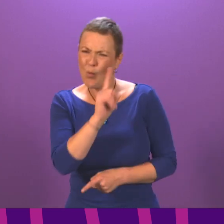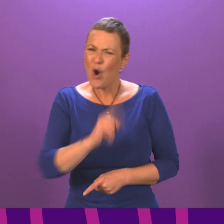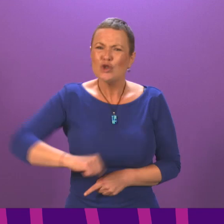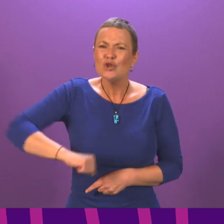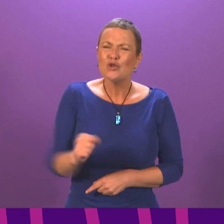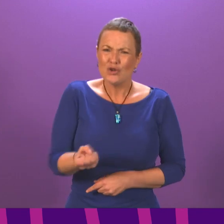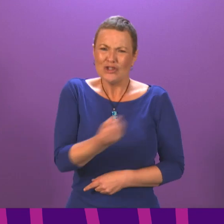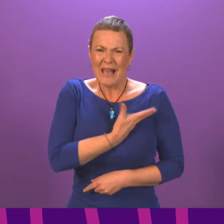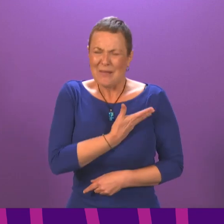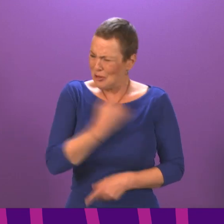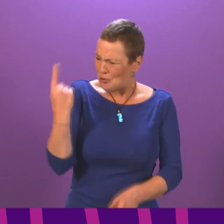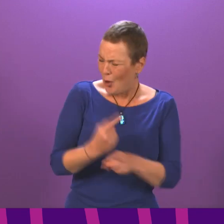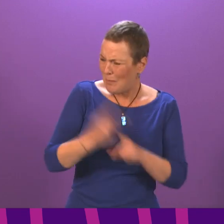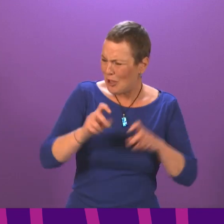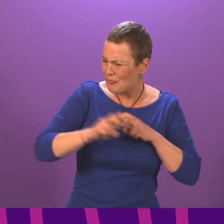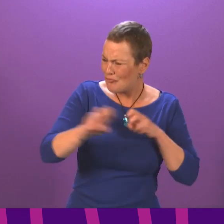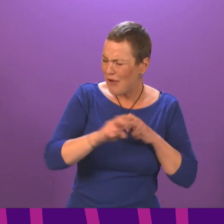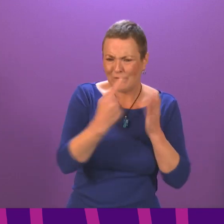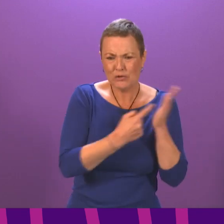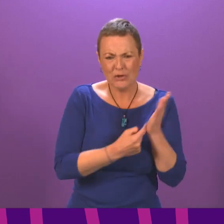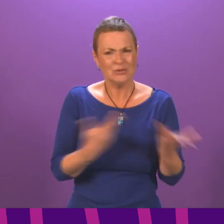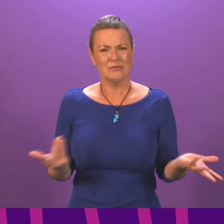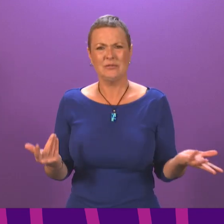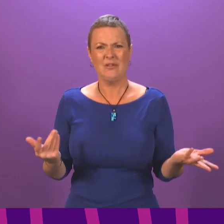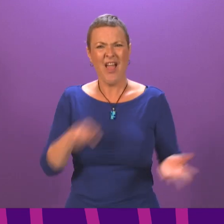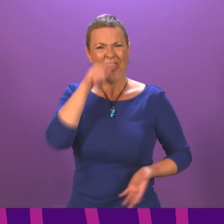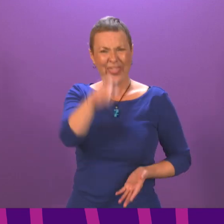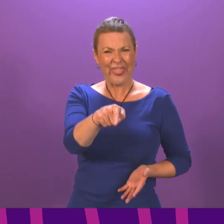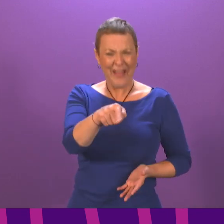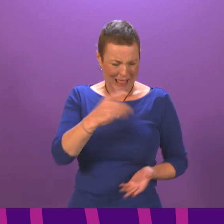on travel restrictions, but I just cannot do so. Their counterparts in Wales know what